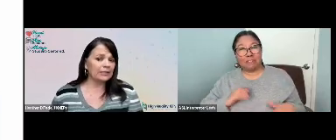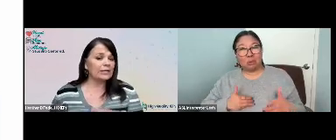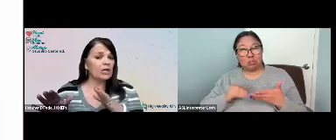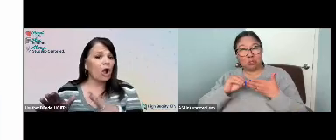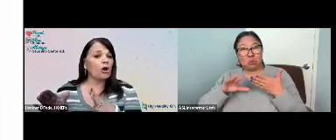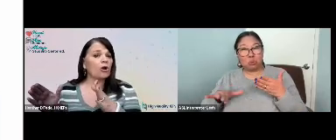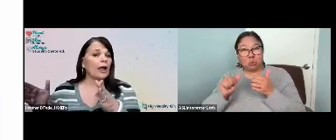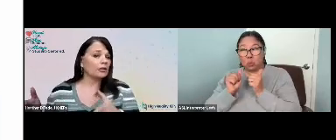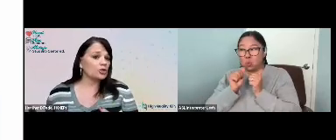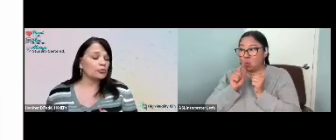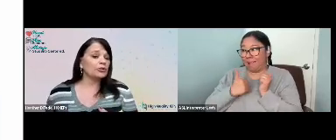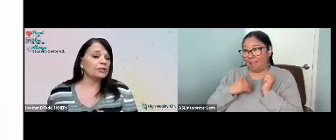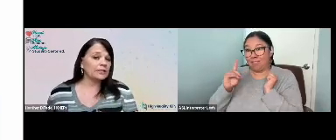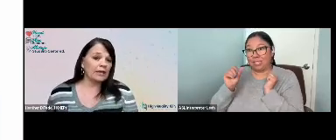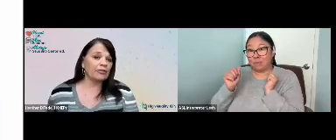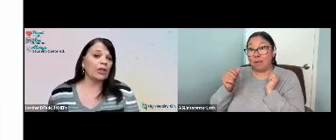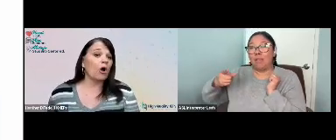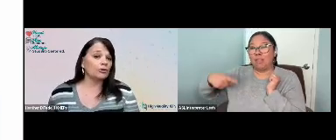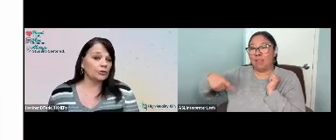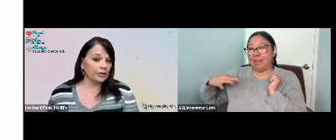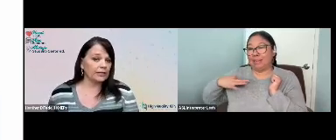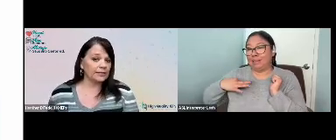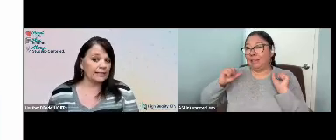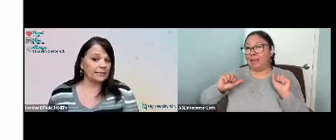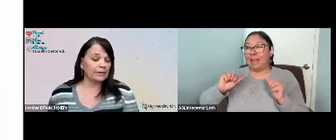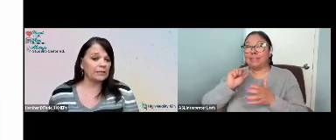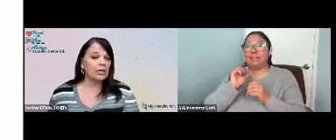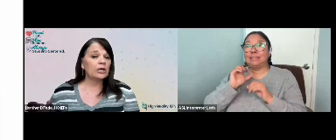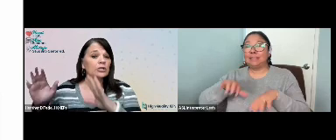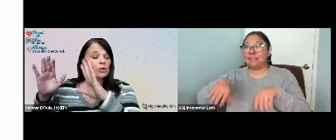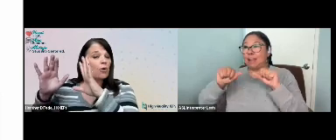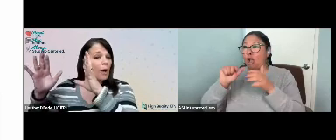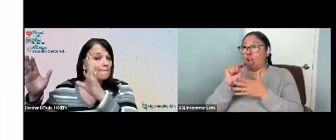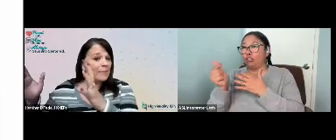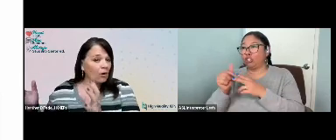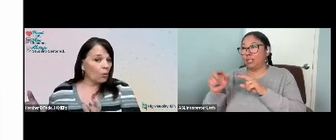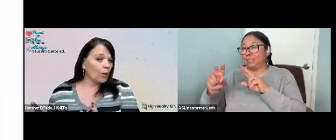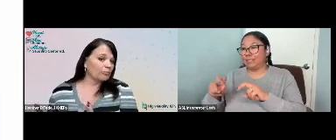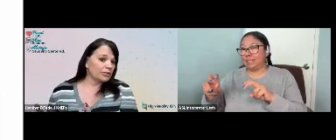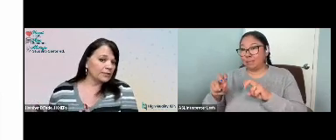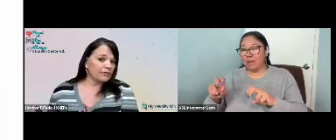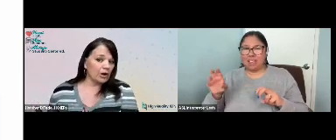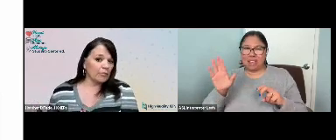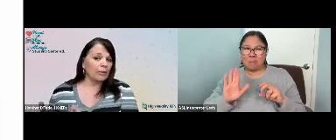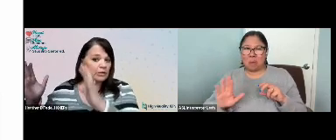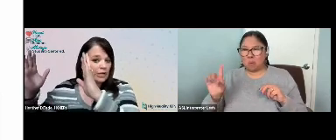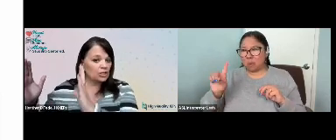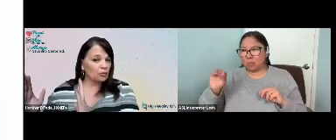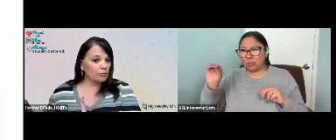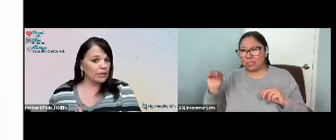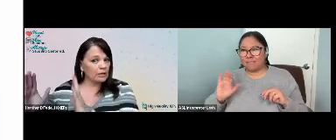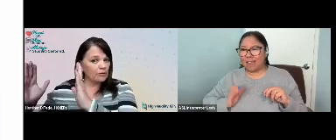disabilities are eligible to take the alternate assessment. So about 1% of our population will